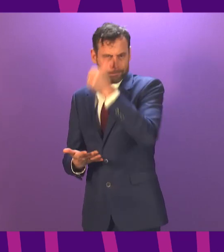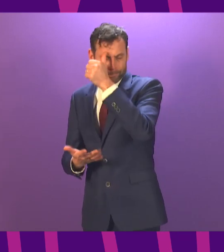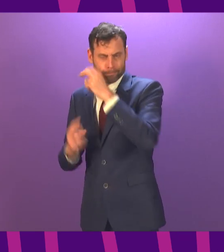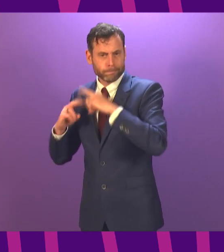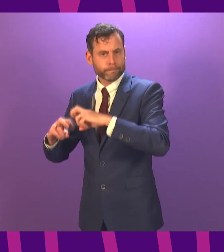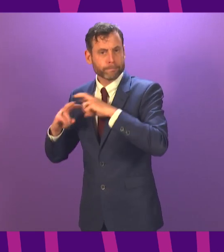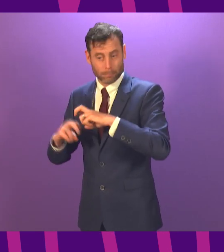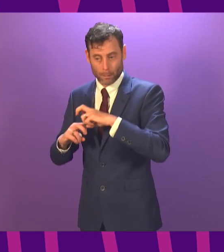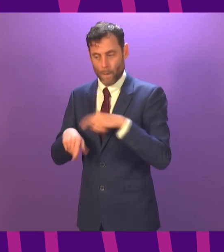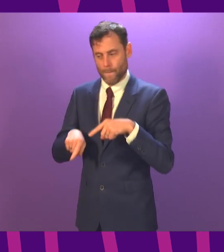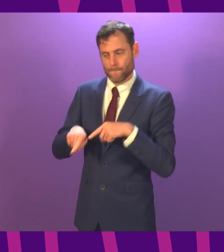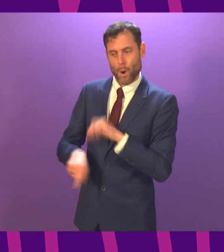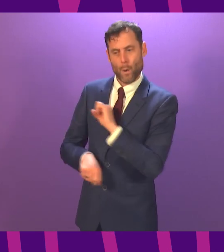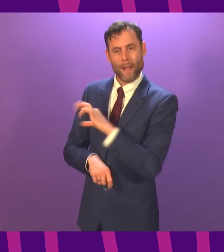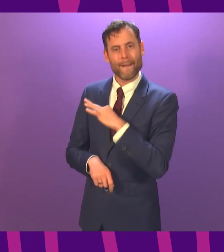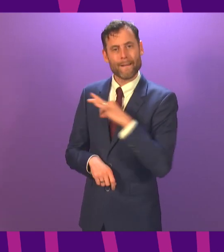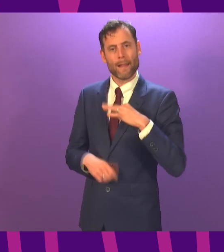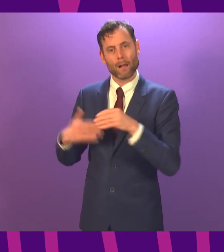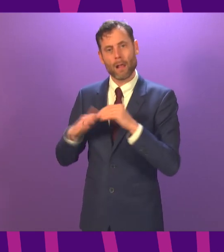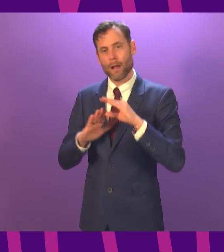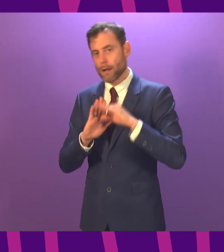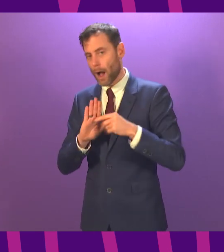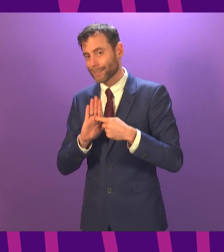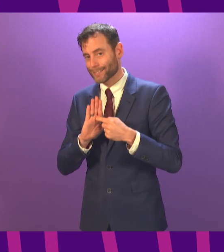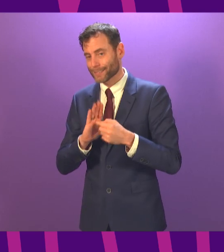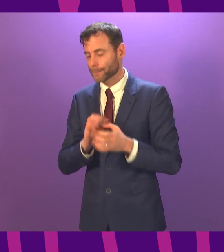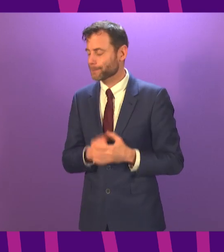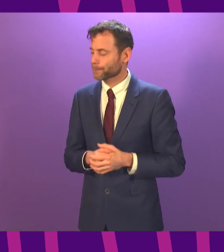and are aligned to clinical guidance. The guidance work and our deepening understanding